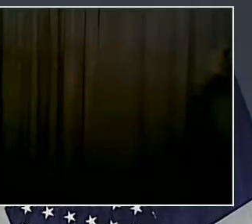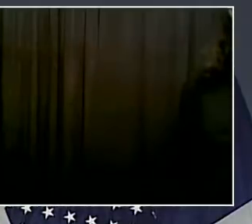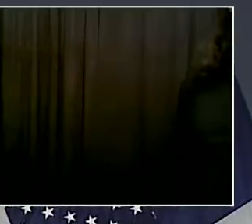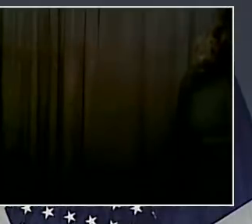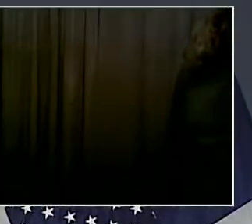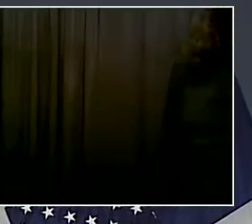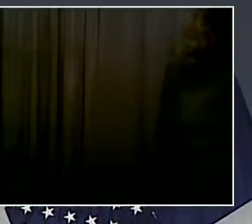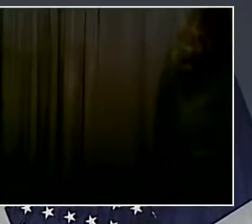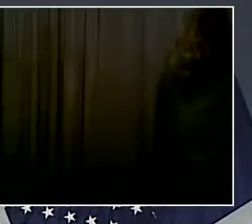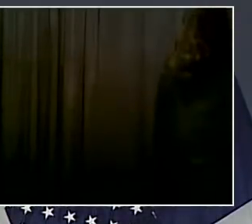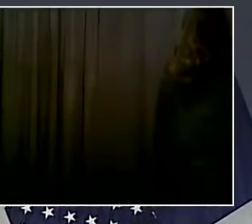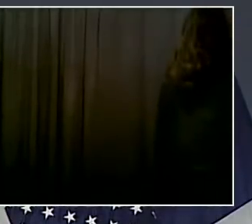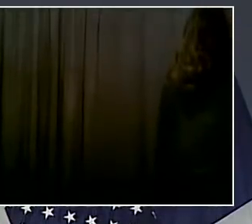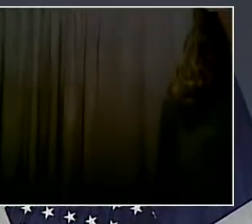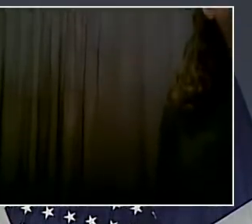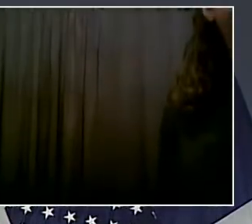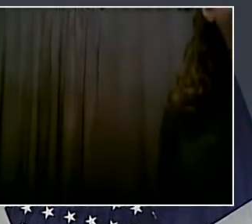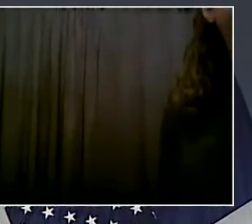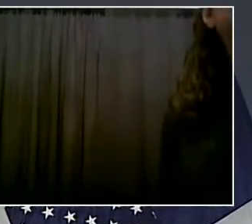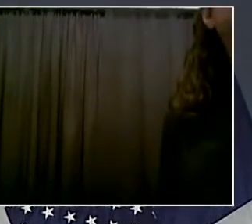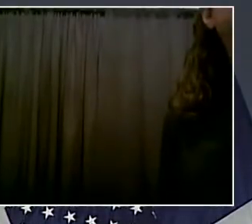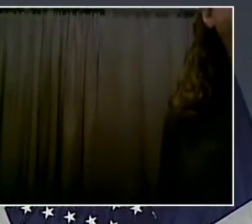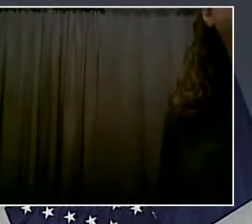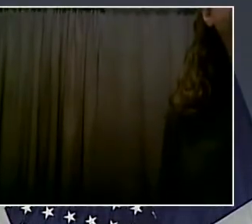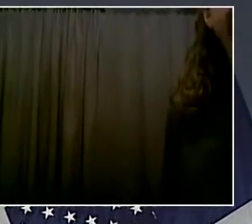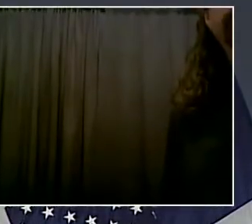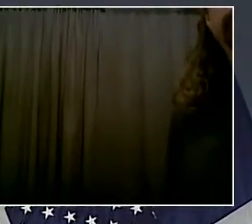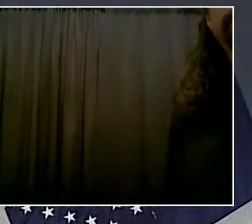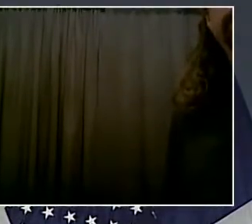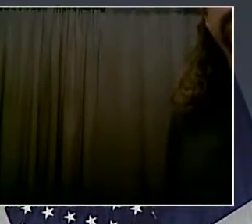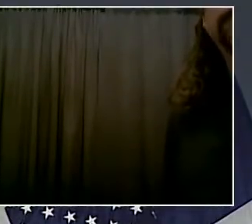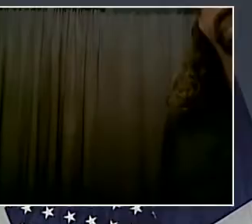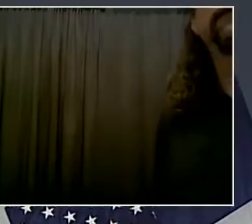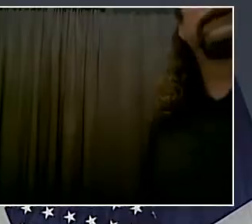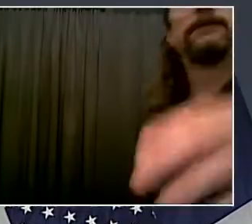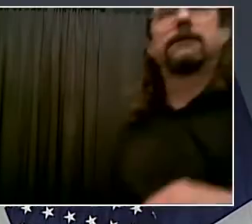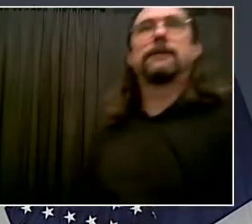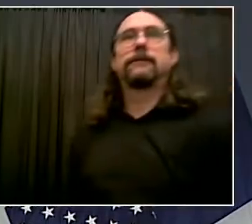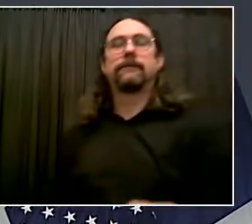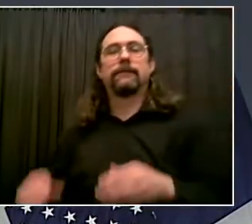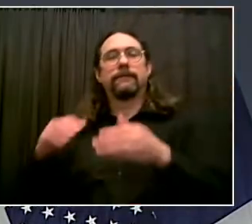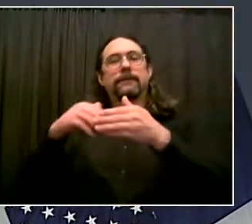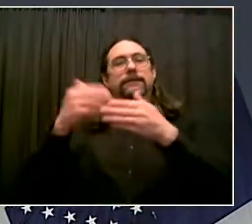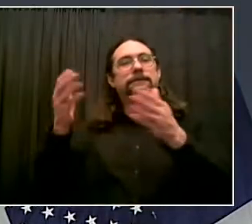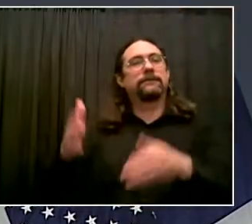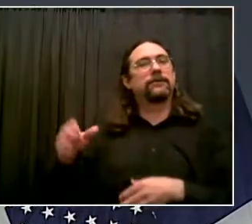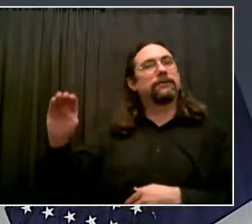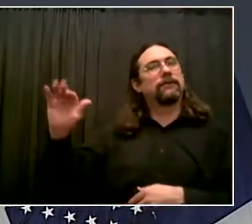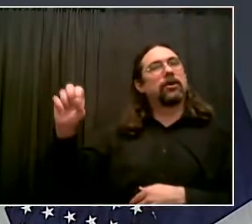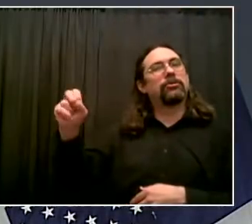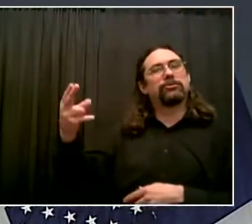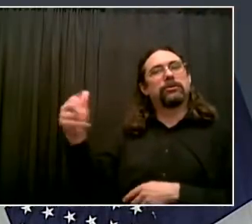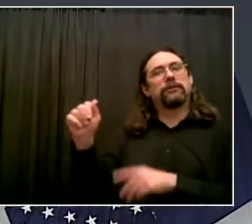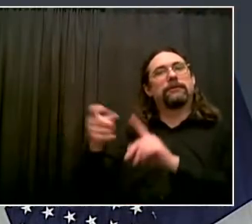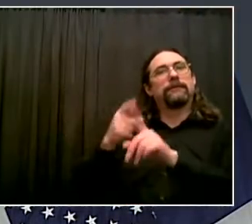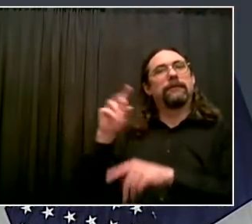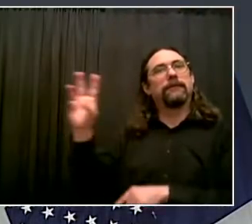TERM PLAN WITH RESPECT TO HOMEBOUND VACCINATIONS BASED ON THAT. THANK YOU.